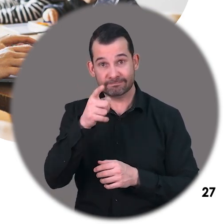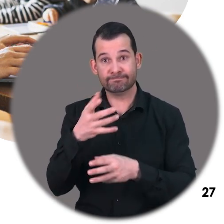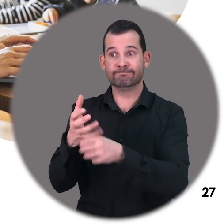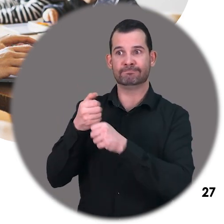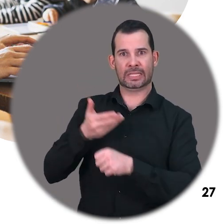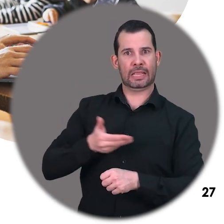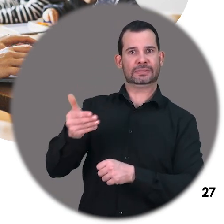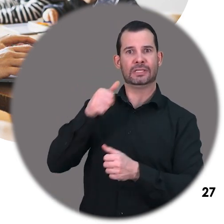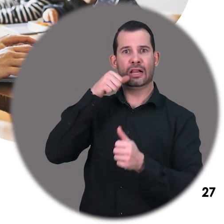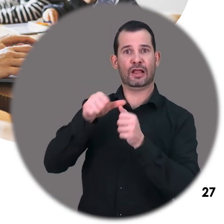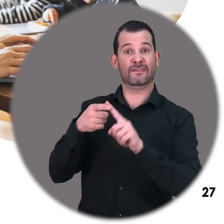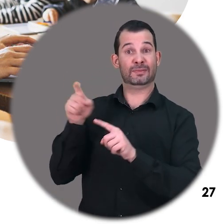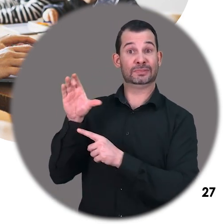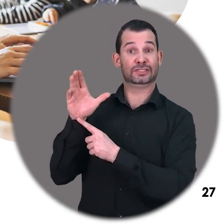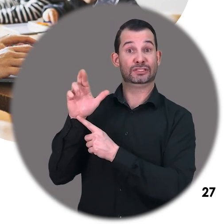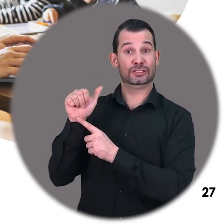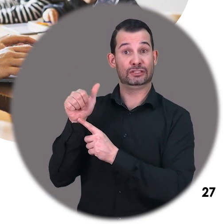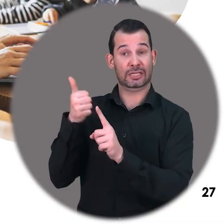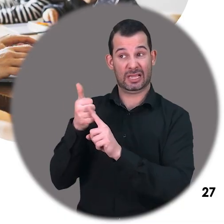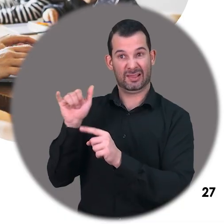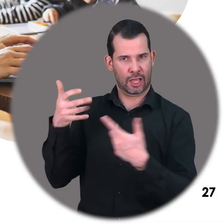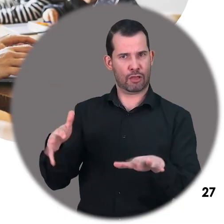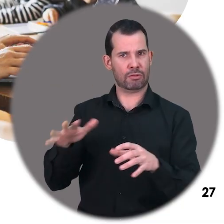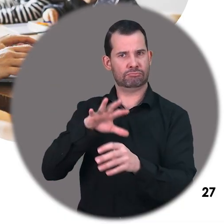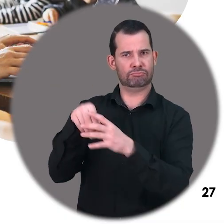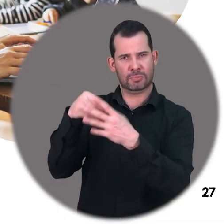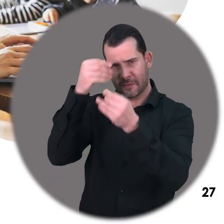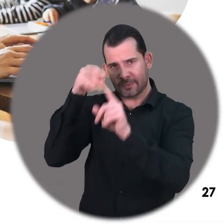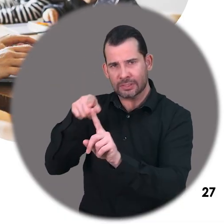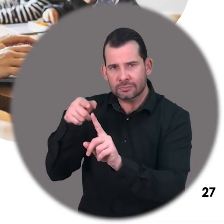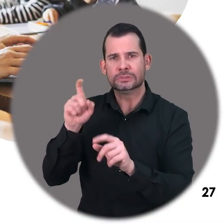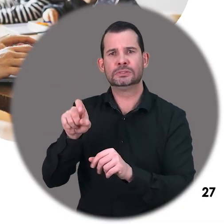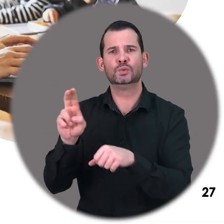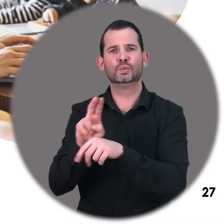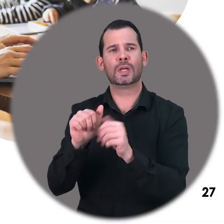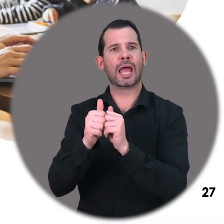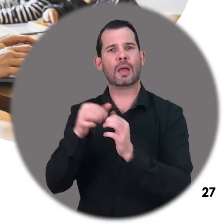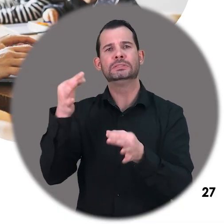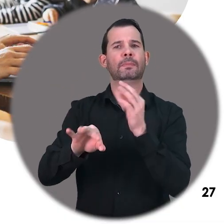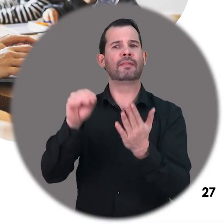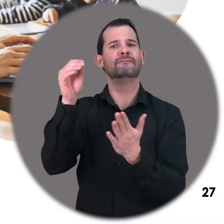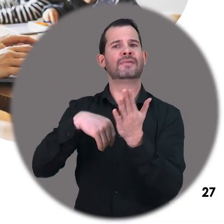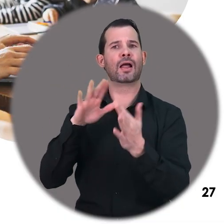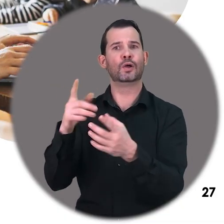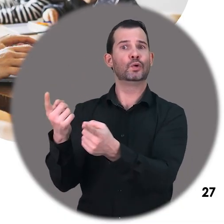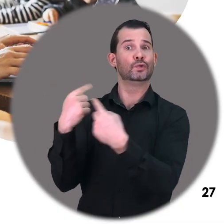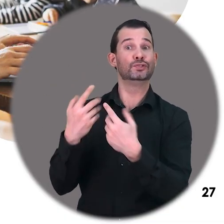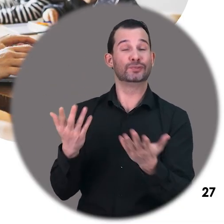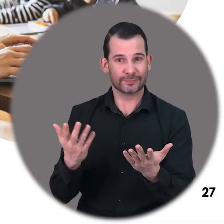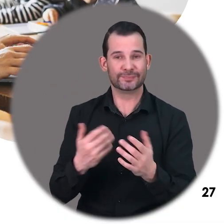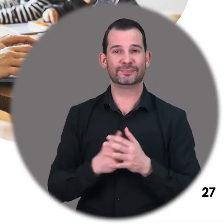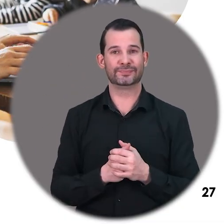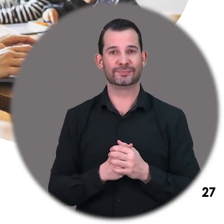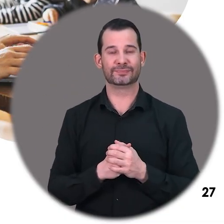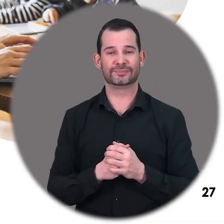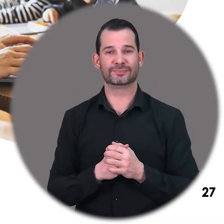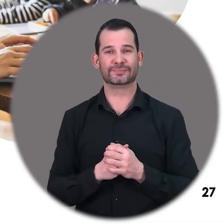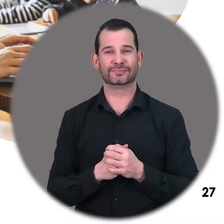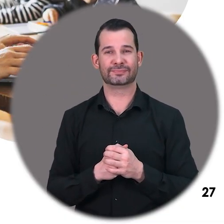If you received an invitation letter from the CRA, it contains the information you need to use SimpleFile to file your return.